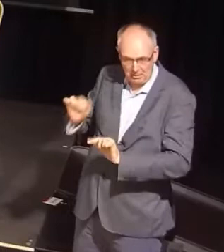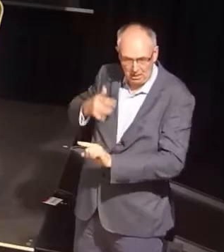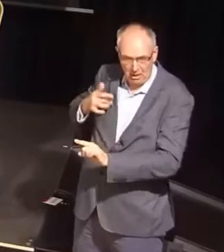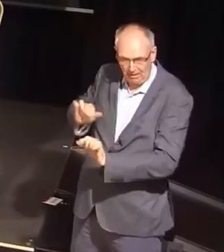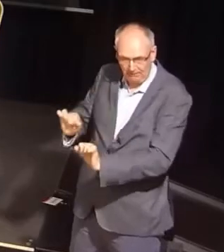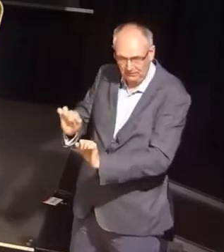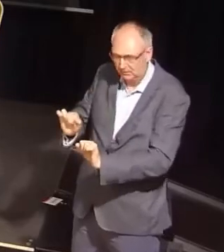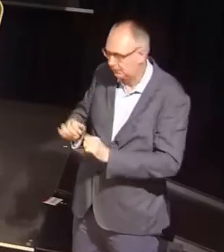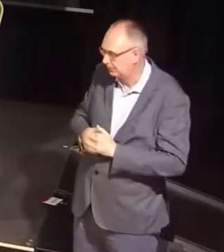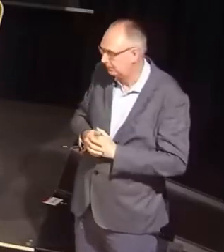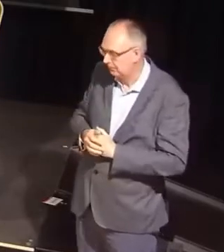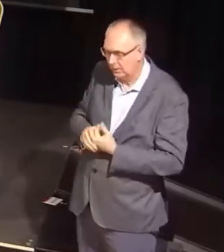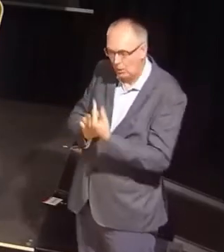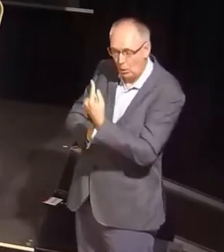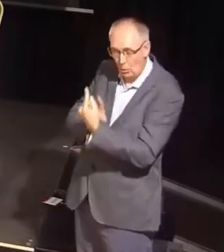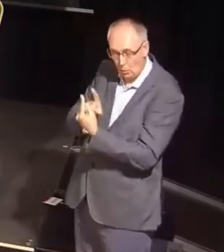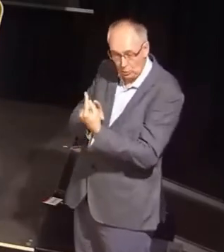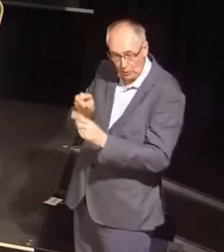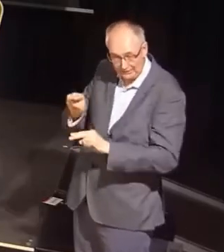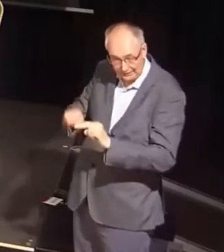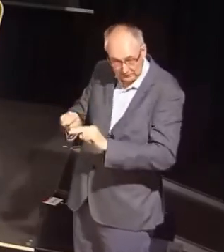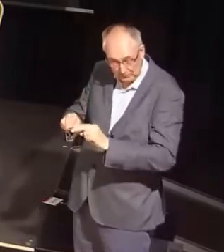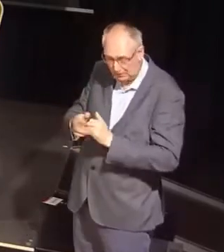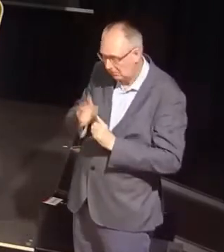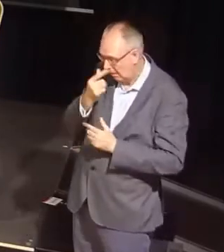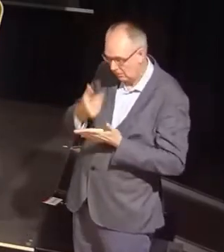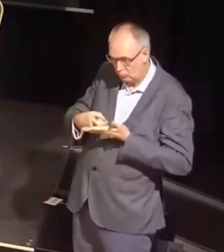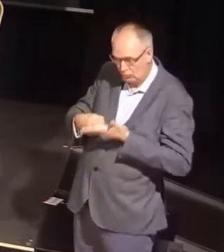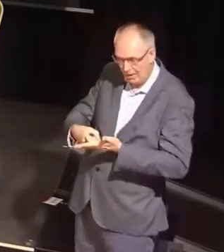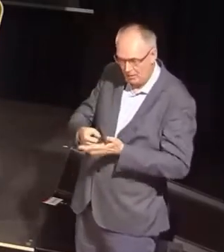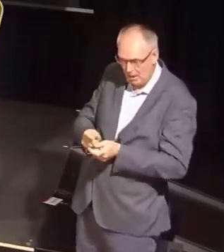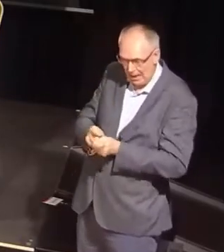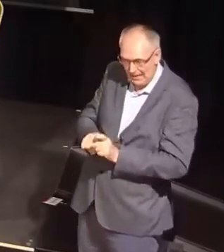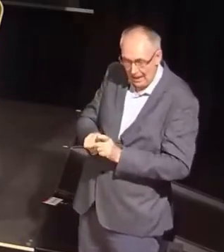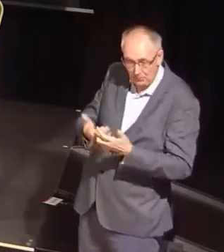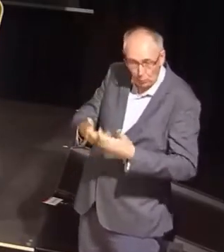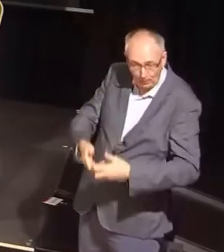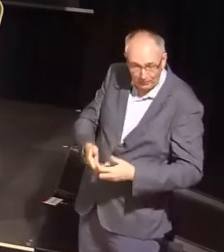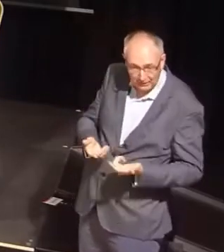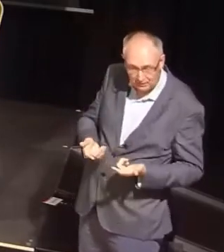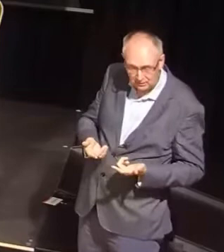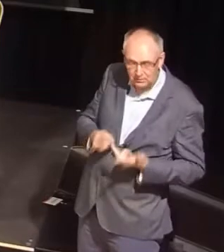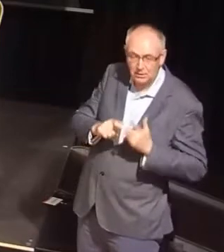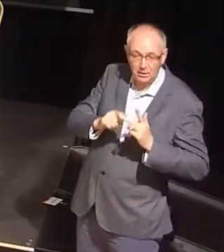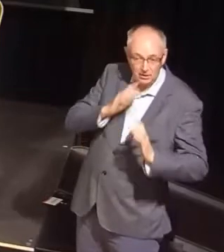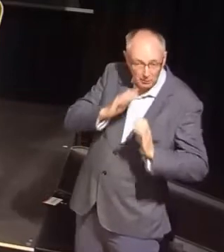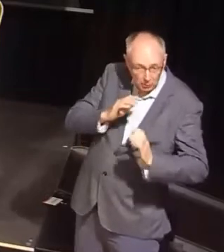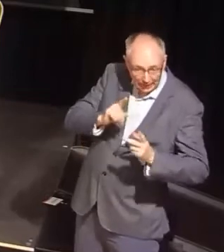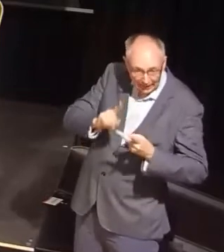In our one-to-one assessments I can recommend adaptations for equipment for anything from communication to environmental control.